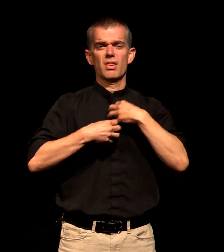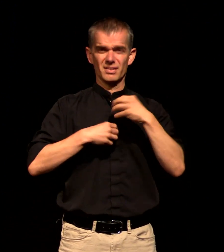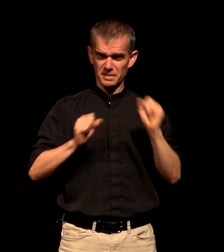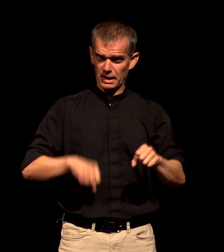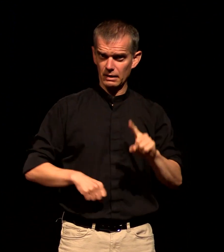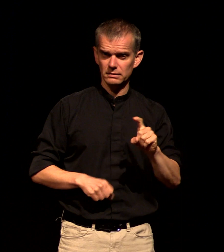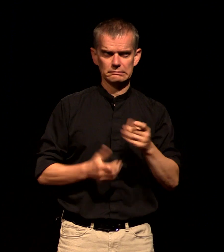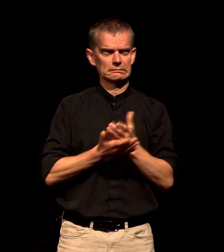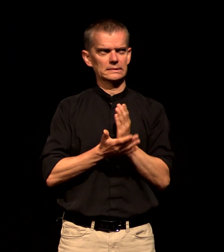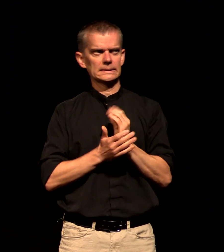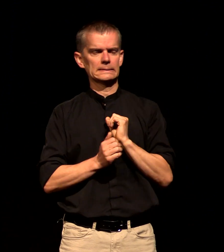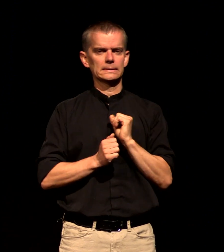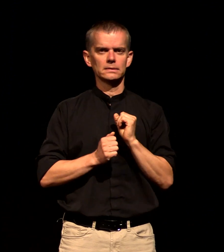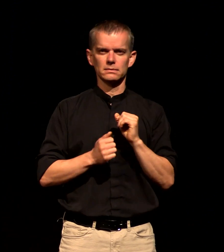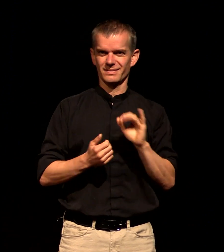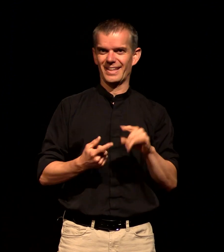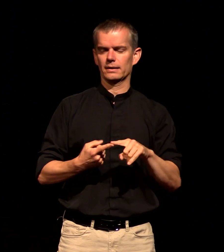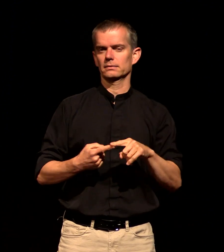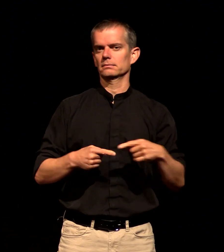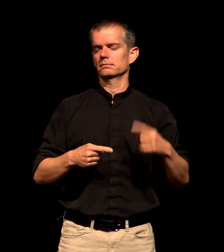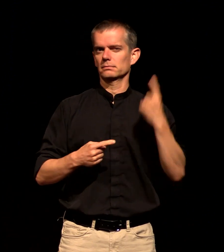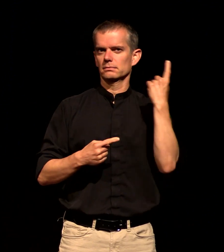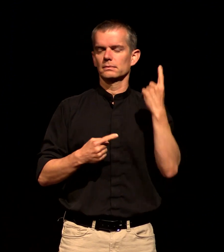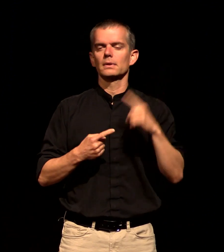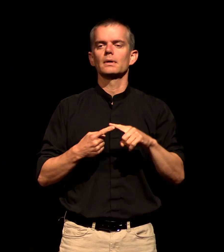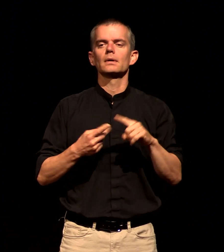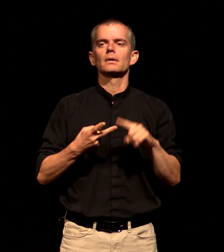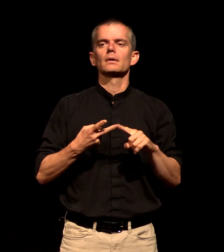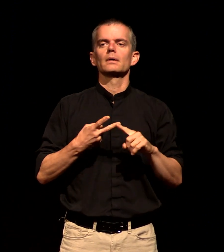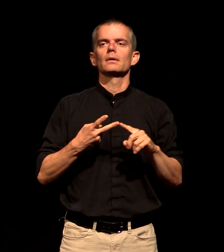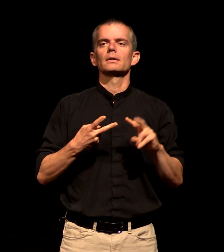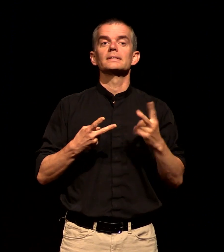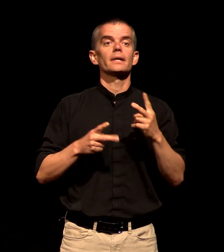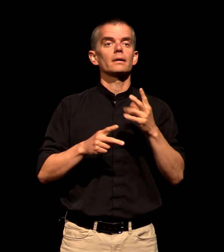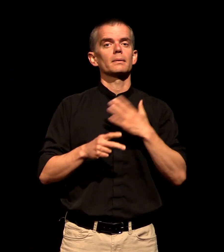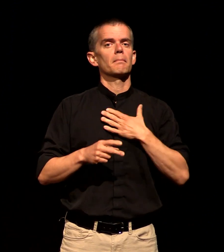reaction is relief. I've had these kinds of thoughts before